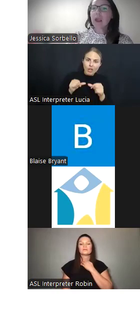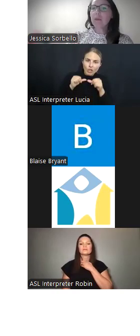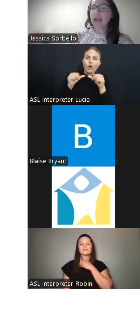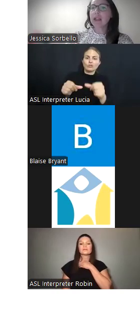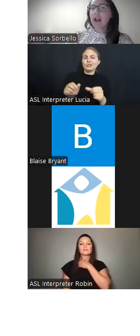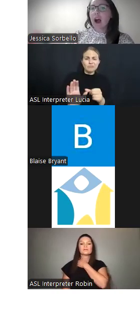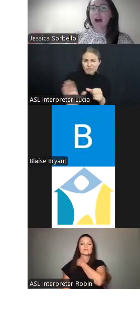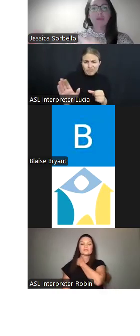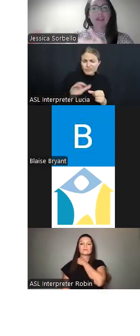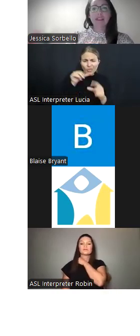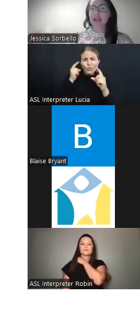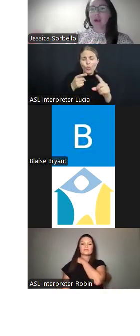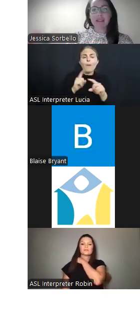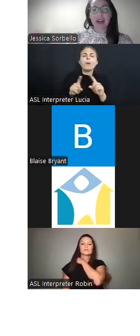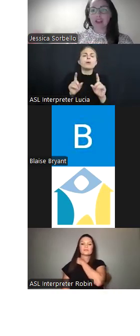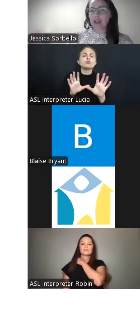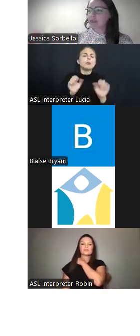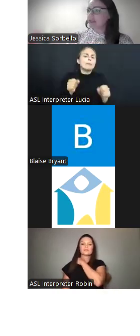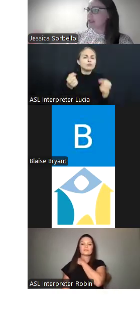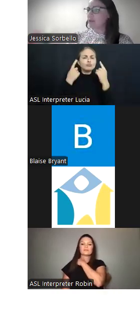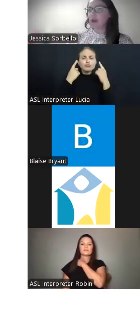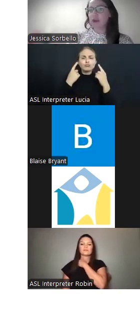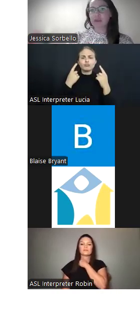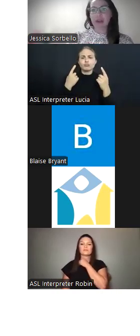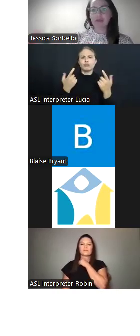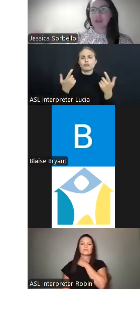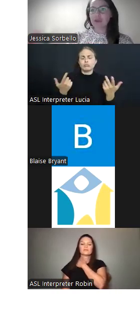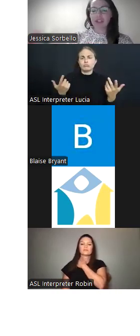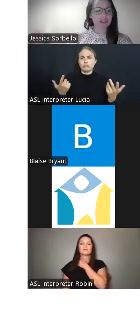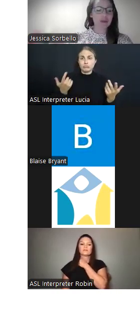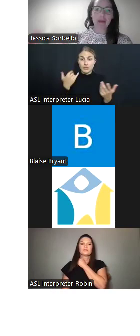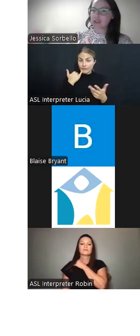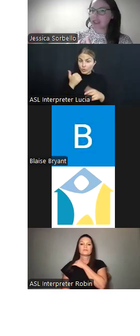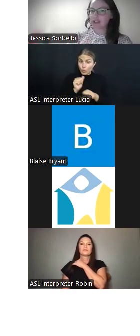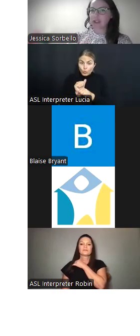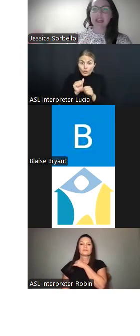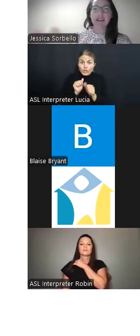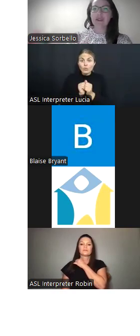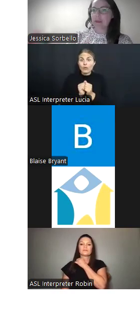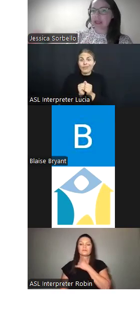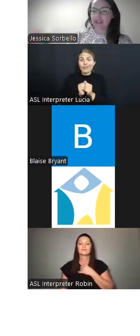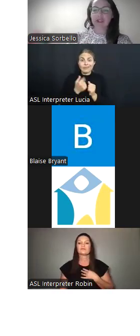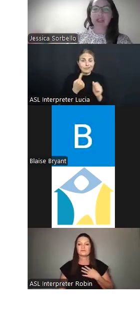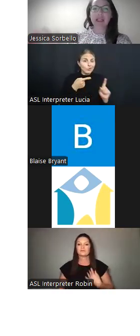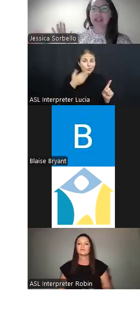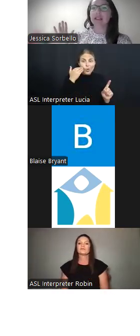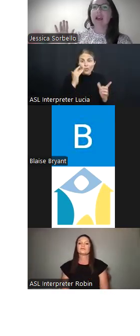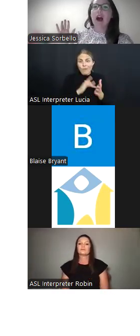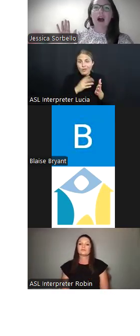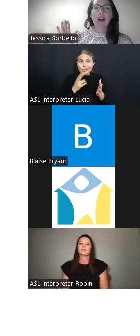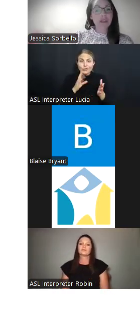the same their medical history and family history and legal history substance use is a big component of understanding the